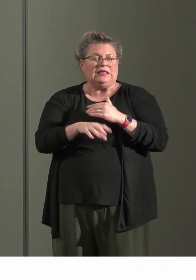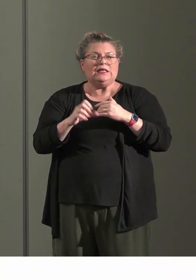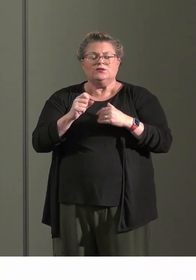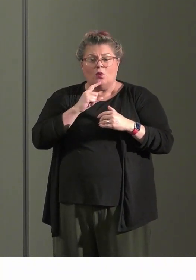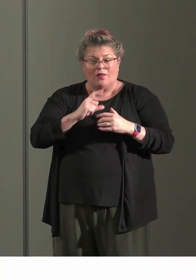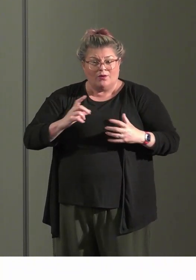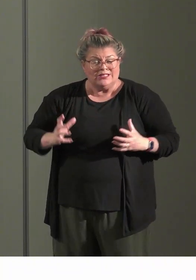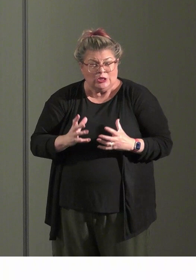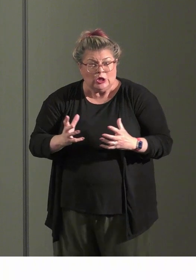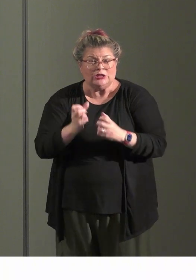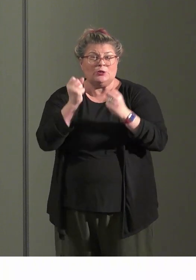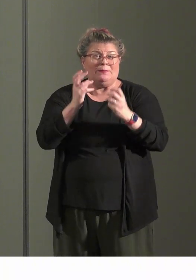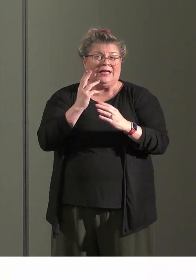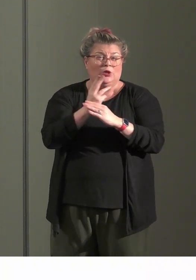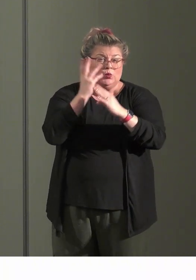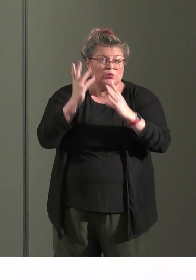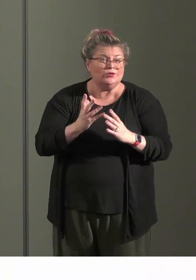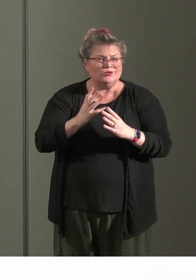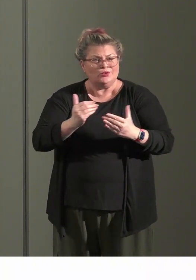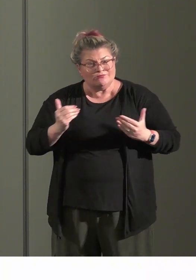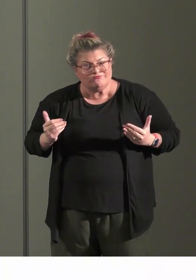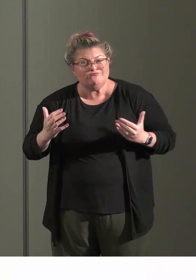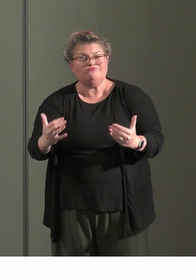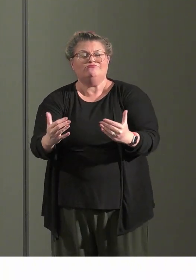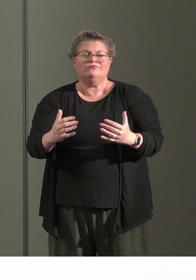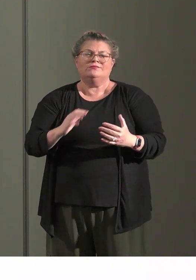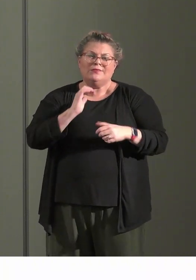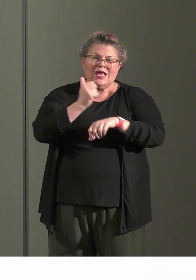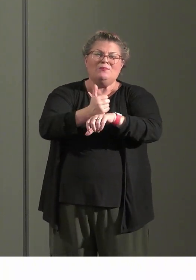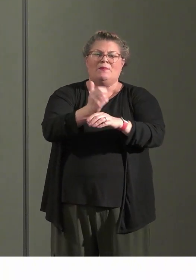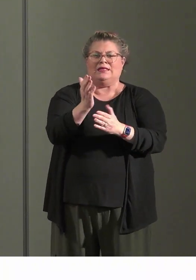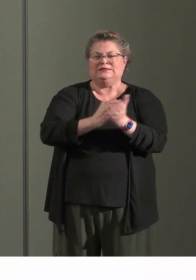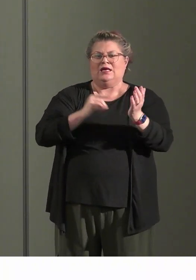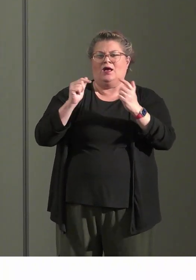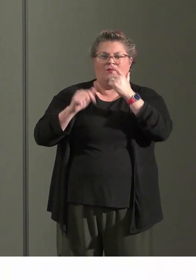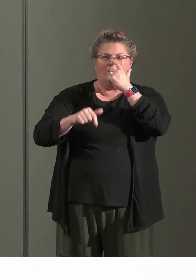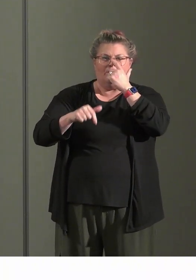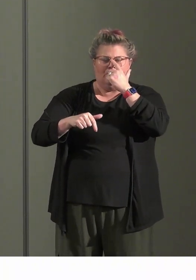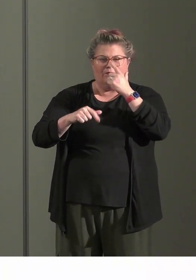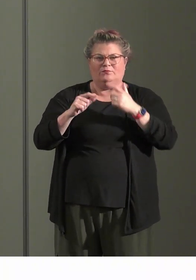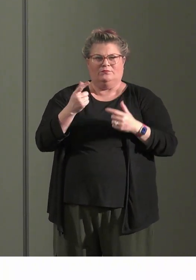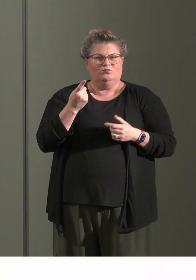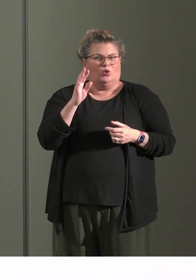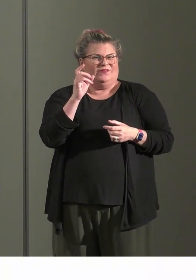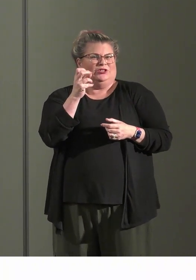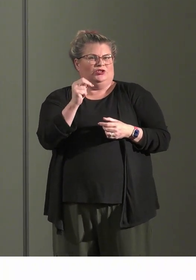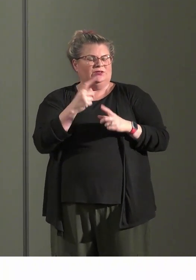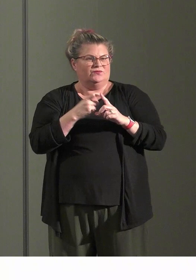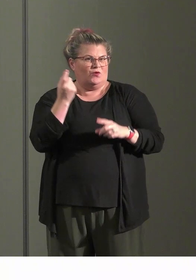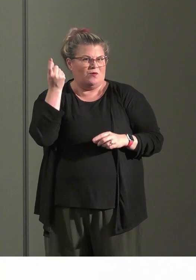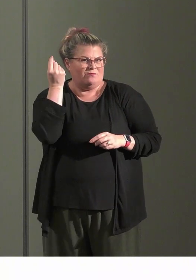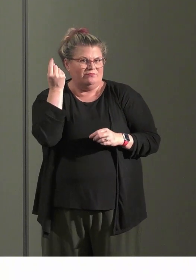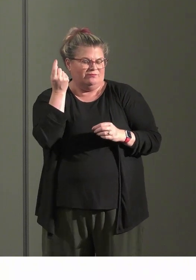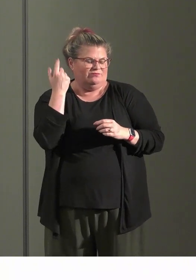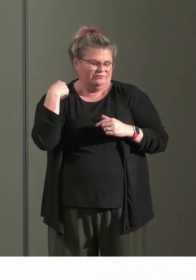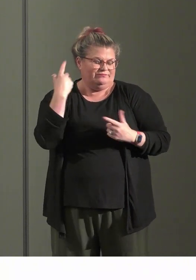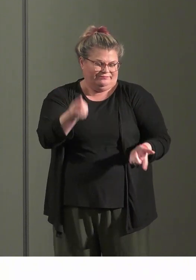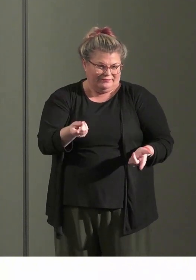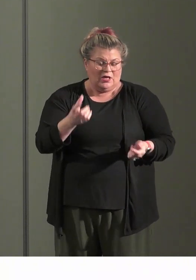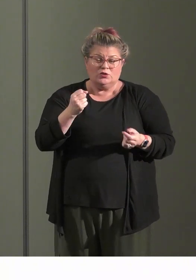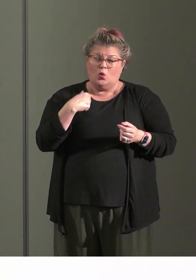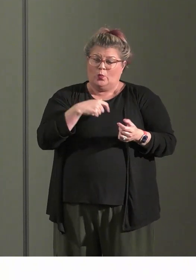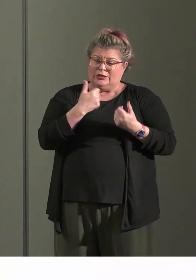the users go forward and implement the provisions one biggest arguments we try to dismiss, this is